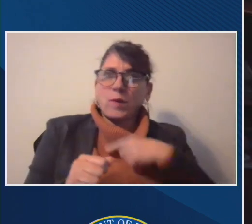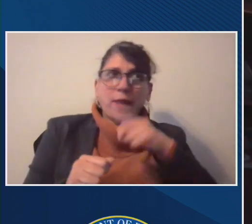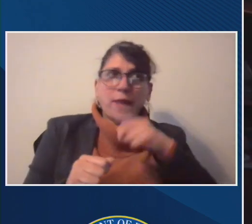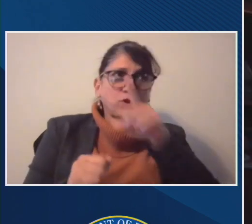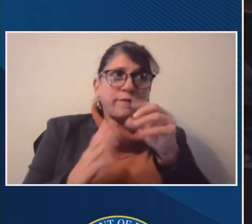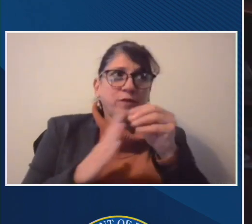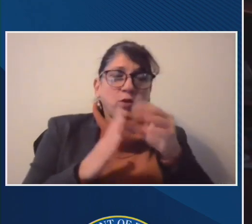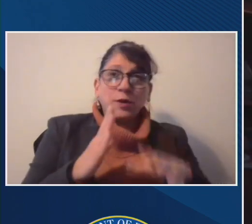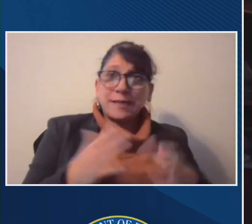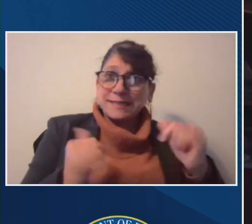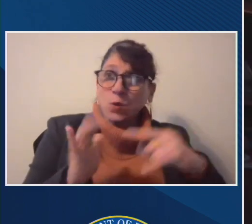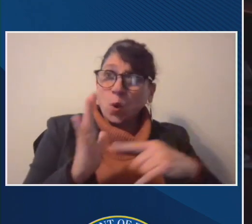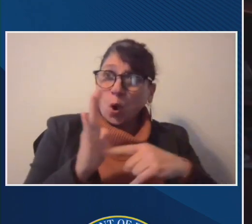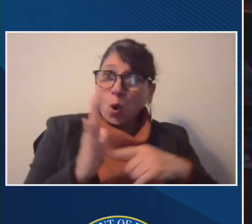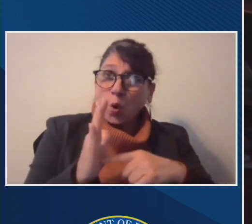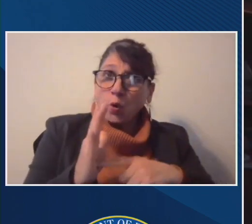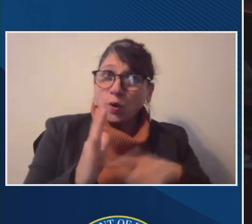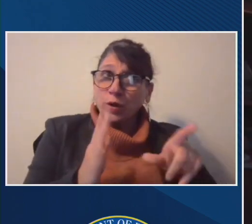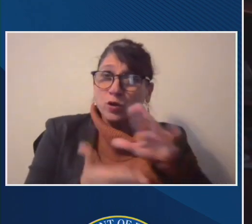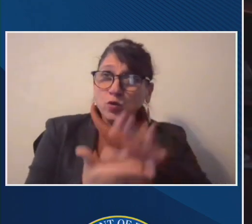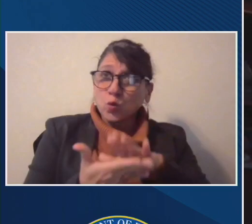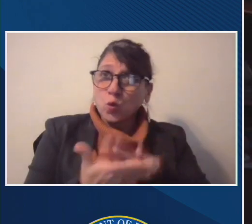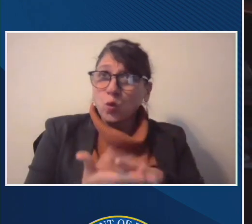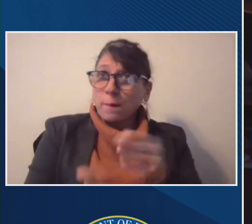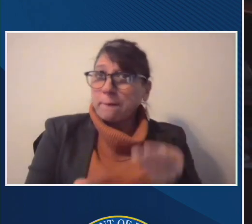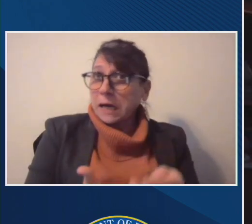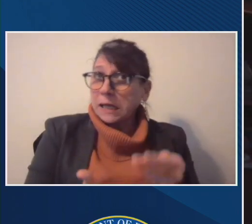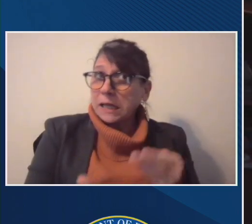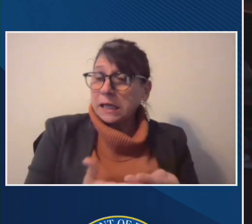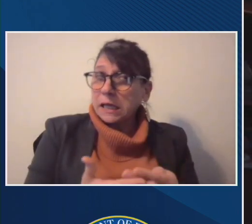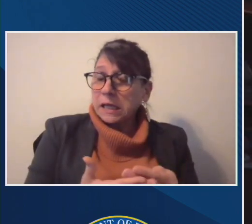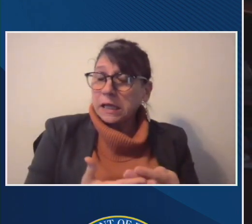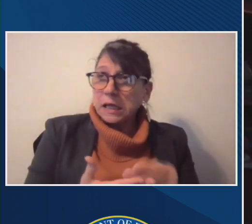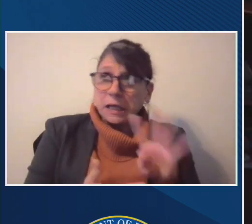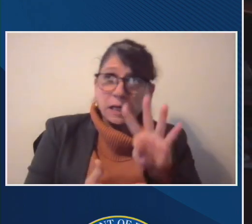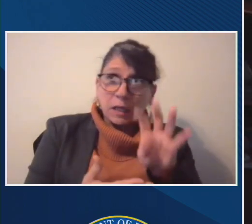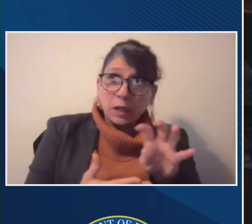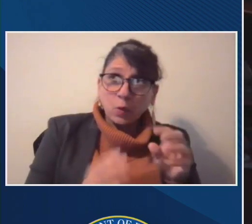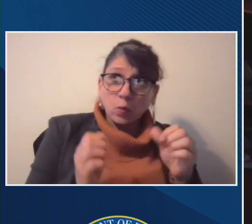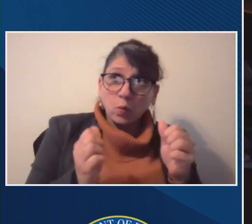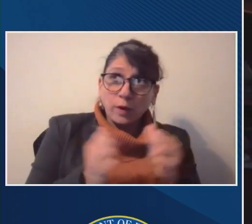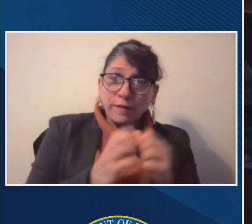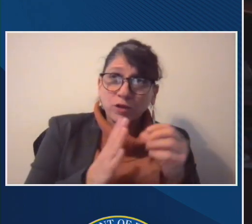institution money, with the students permission or without their permission,